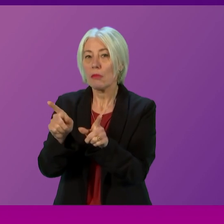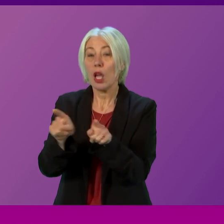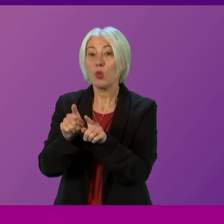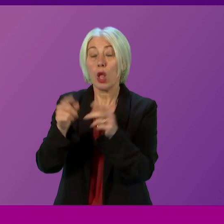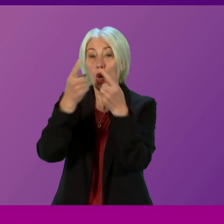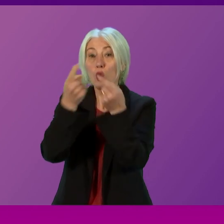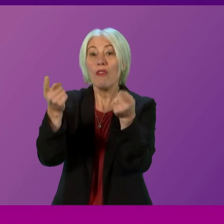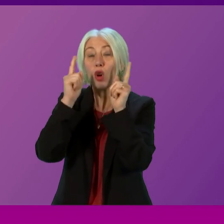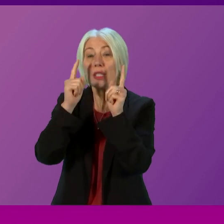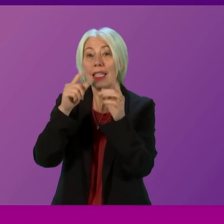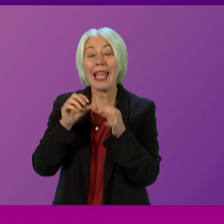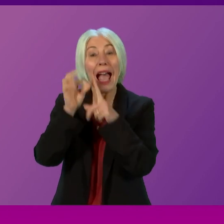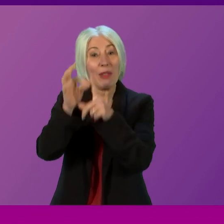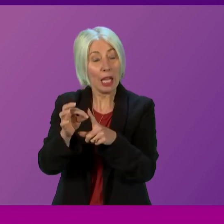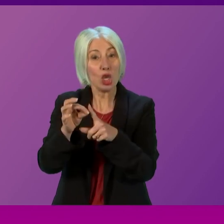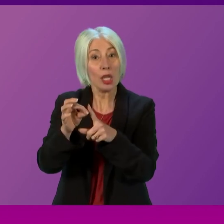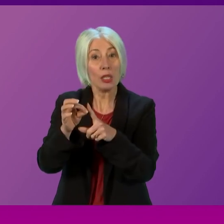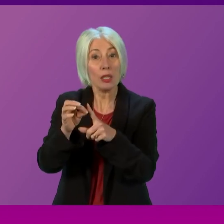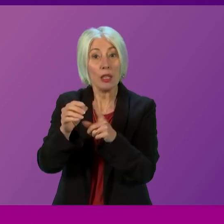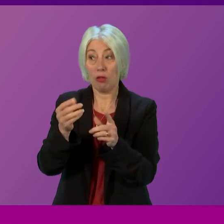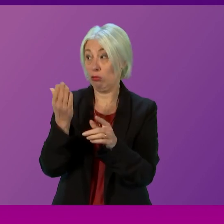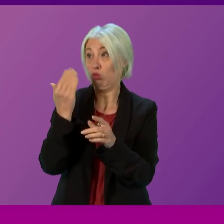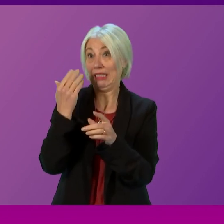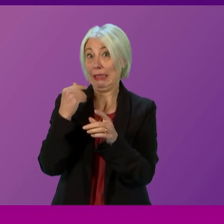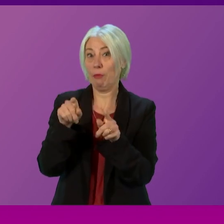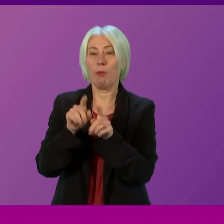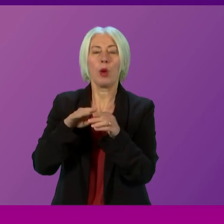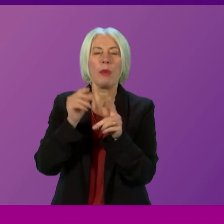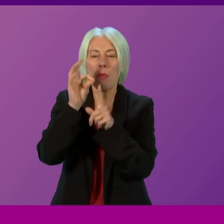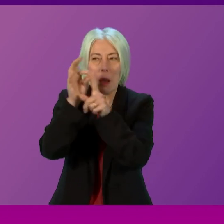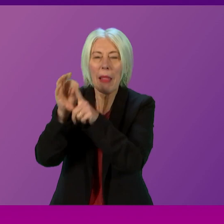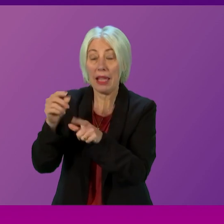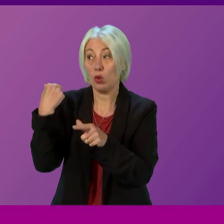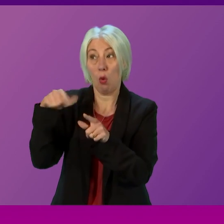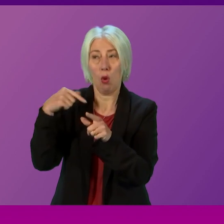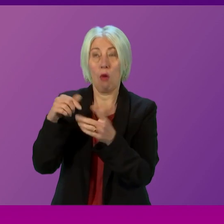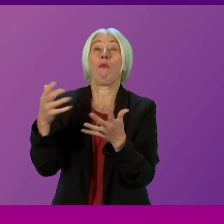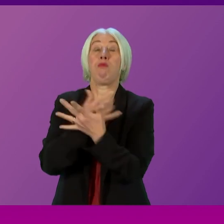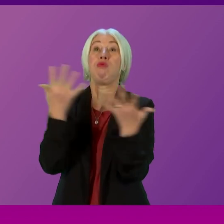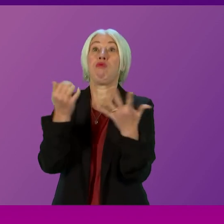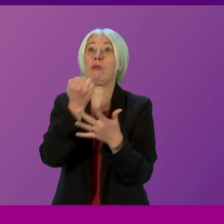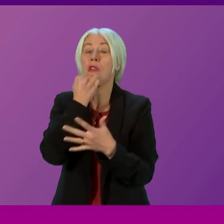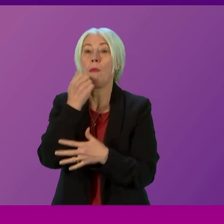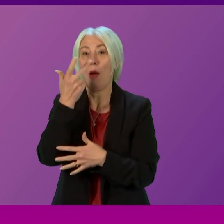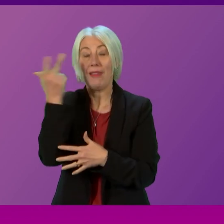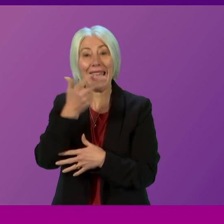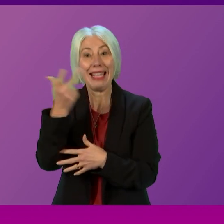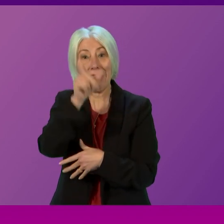applications end-of-cycle data, which shows that a record number of 18-year-old Scots have secured